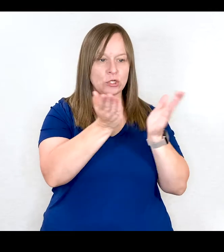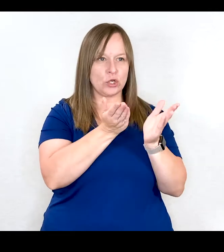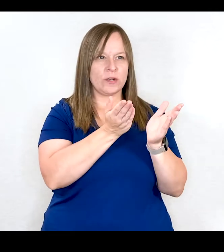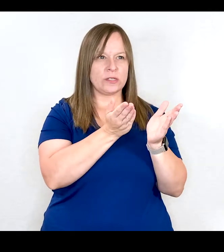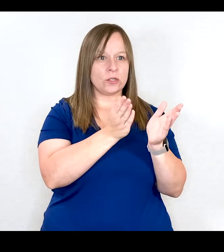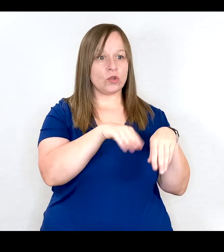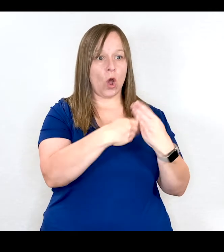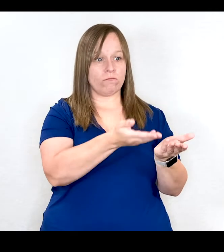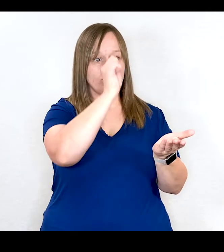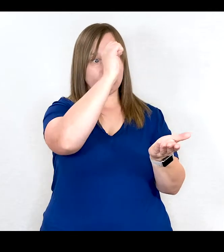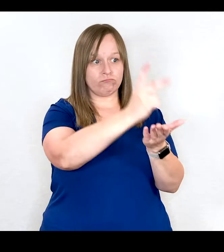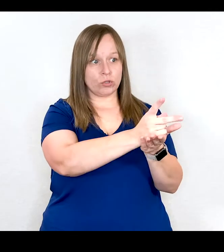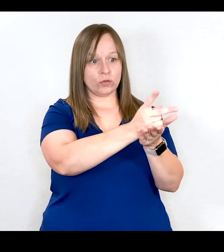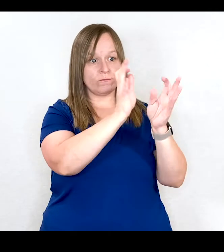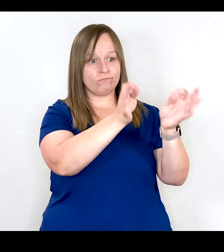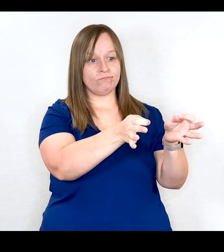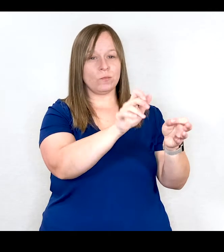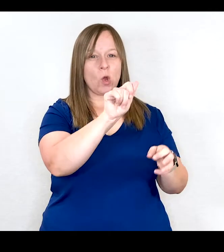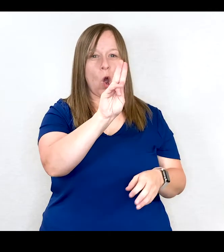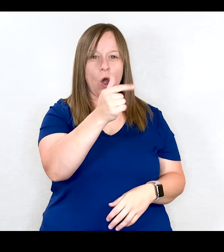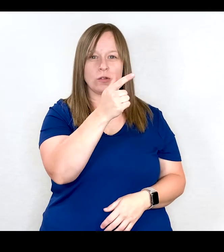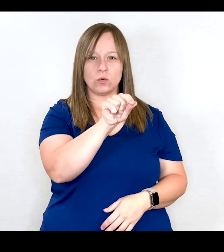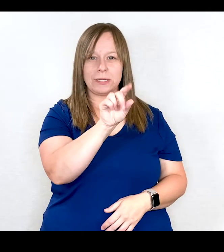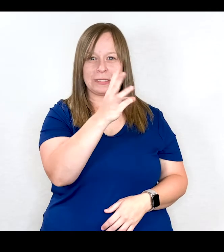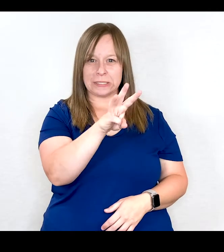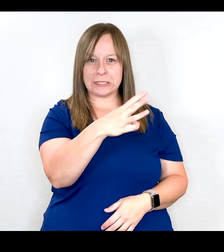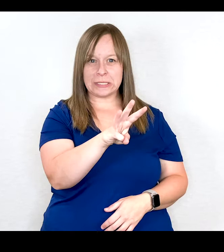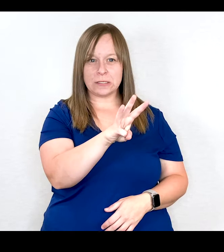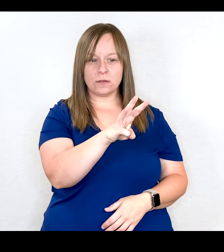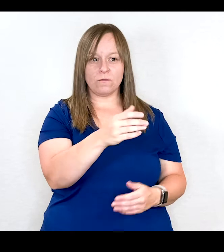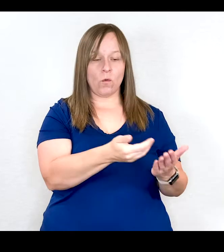I applied for services and was authorized in August of 2016